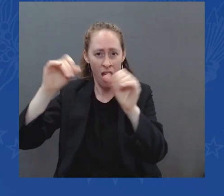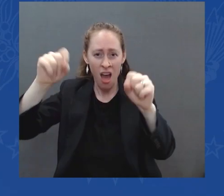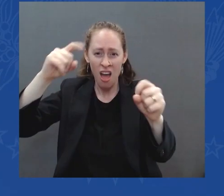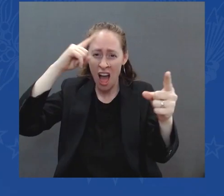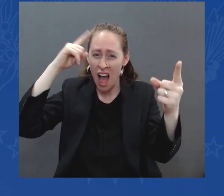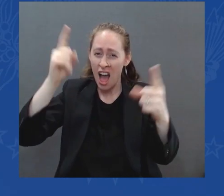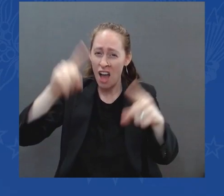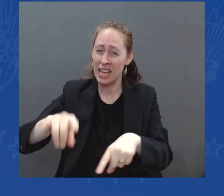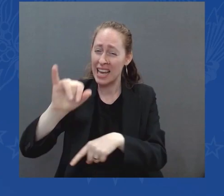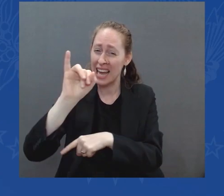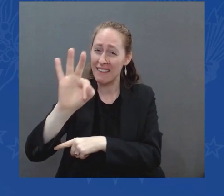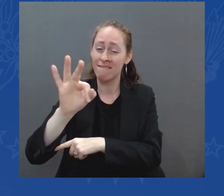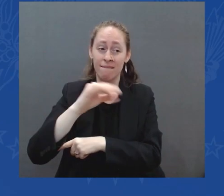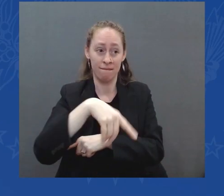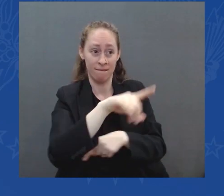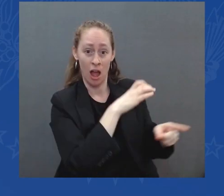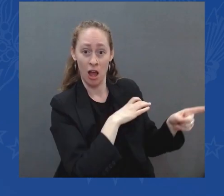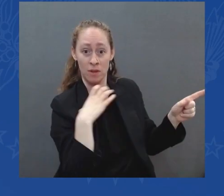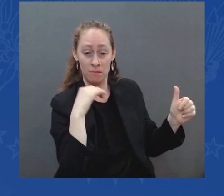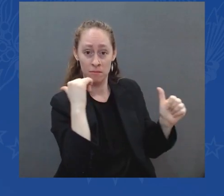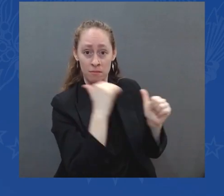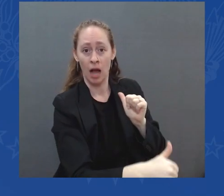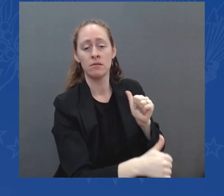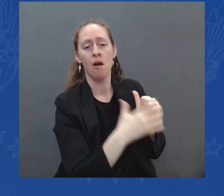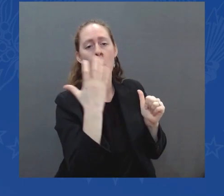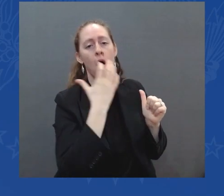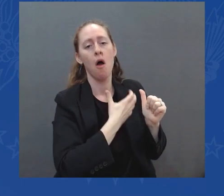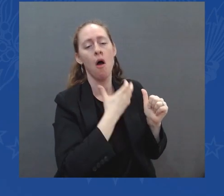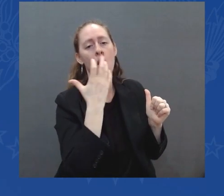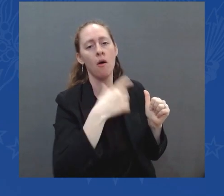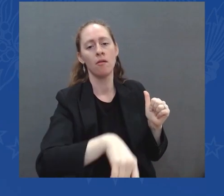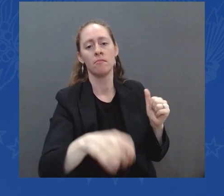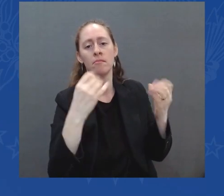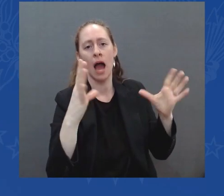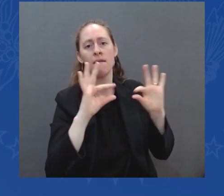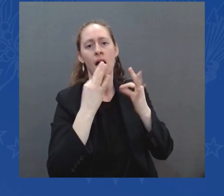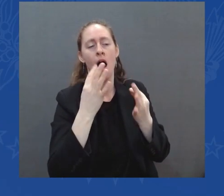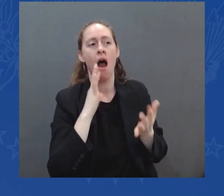their utility bills immediately. And costs will come down even more as we innovate